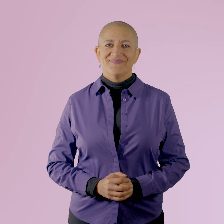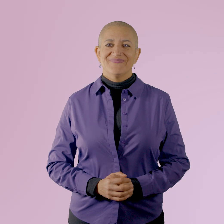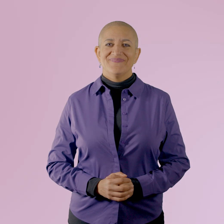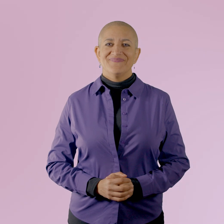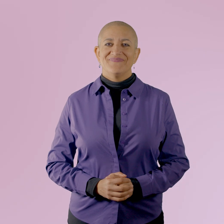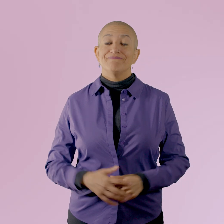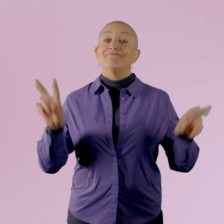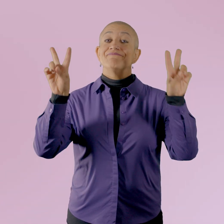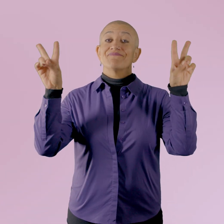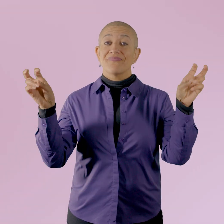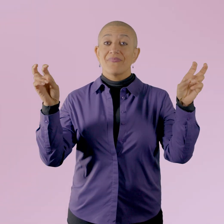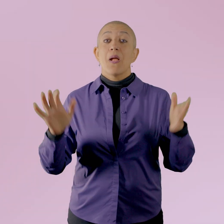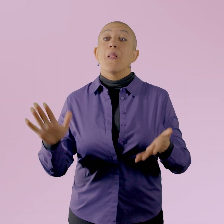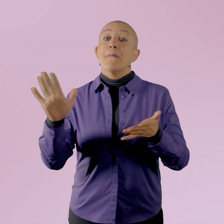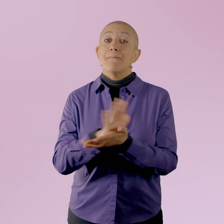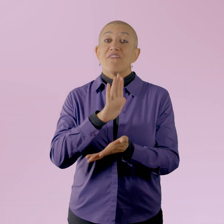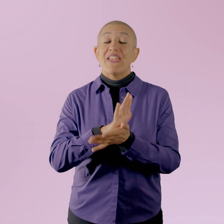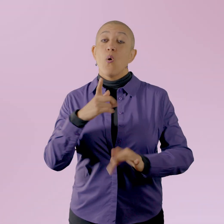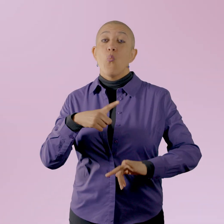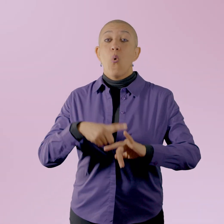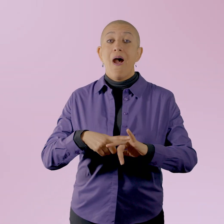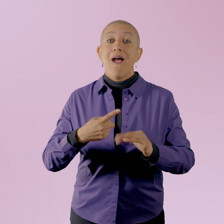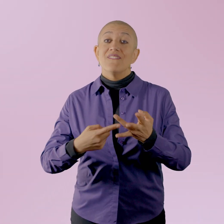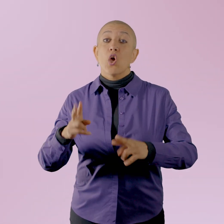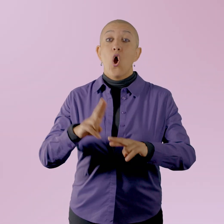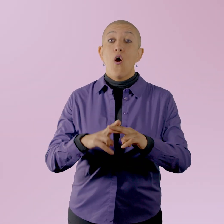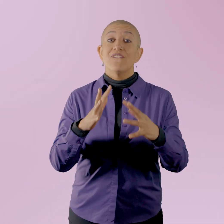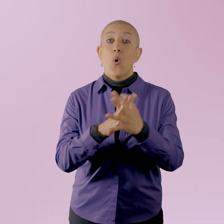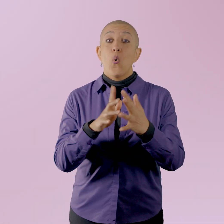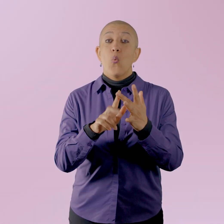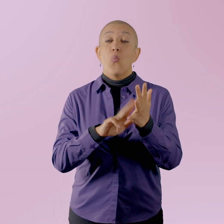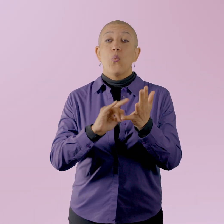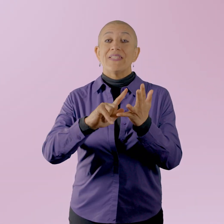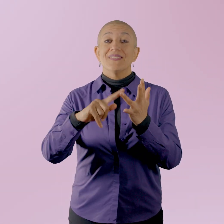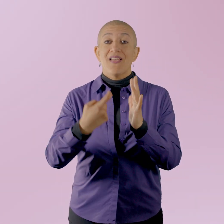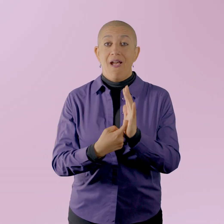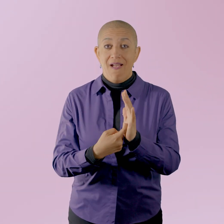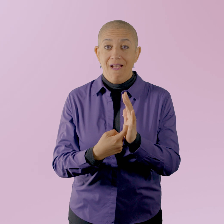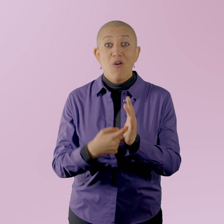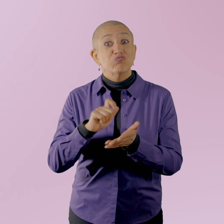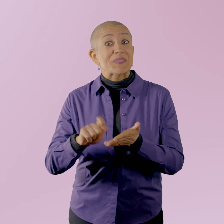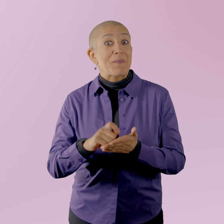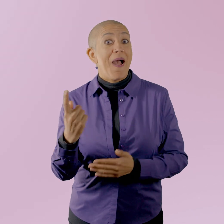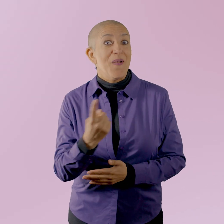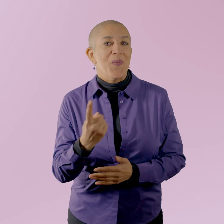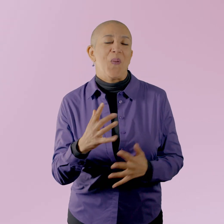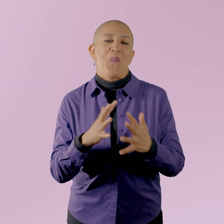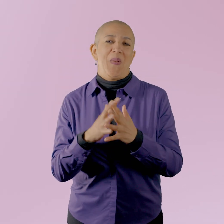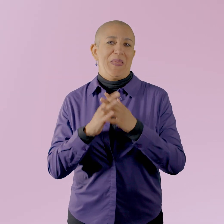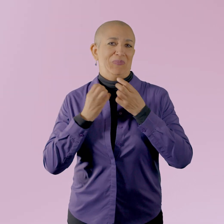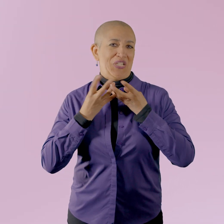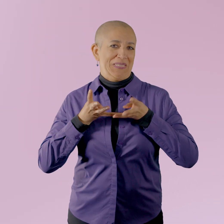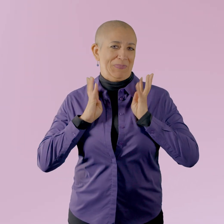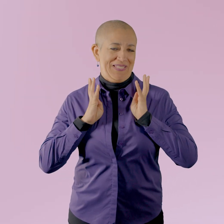The Merry Wives of Windsor by William Shakespeare